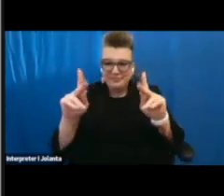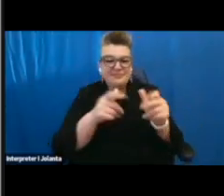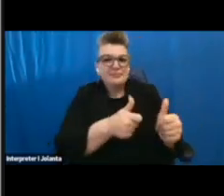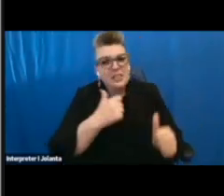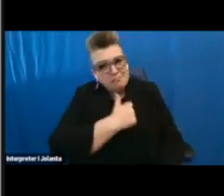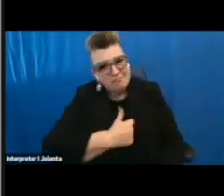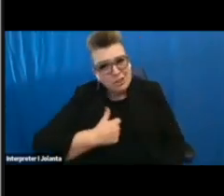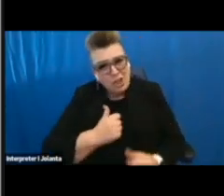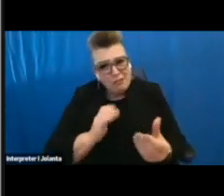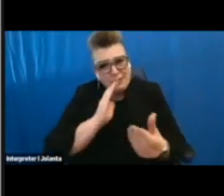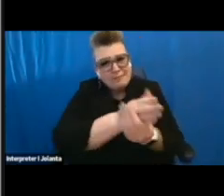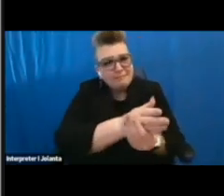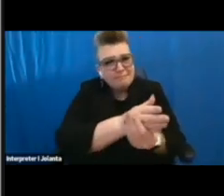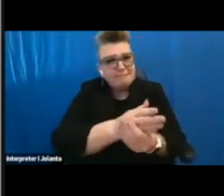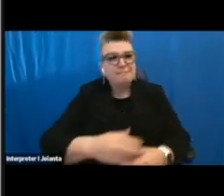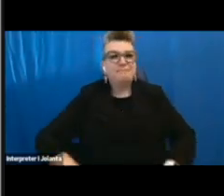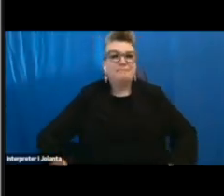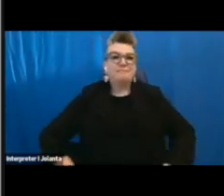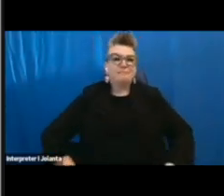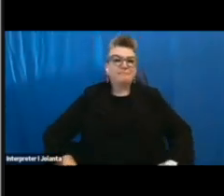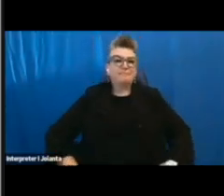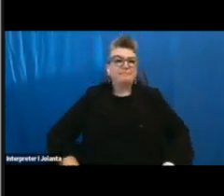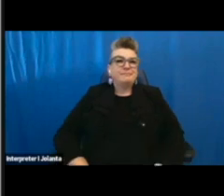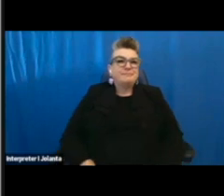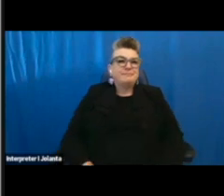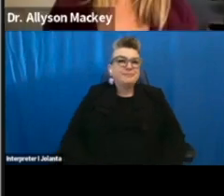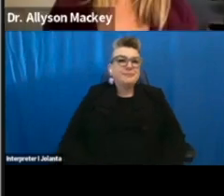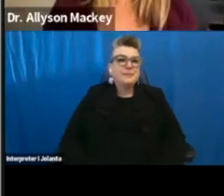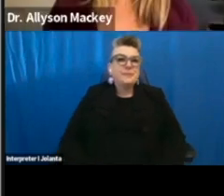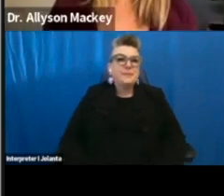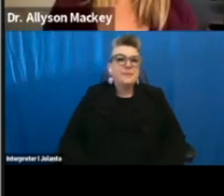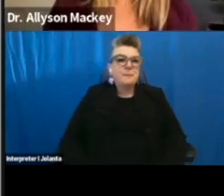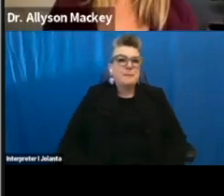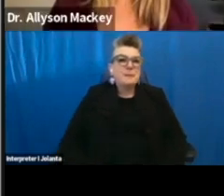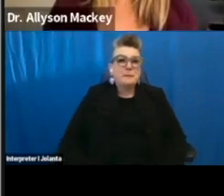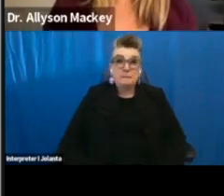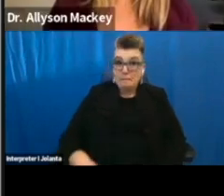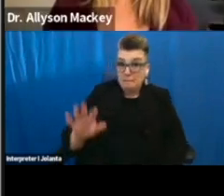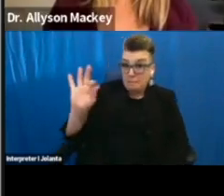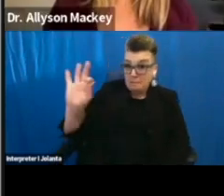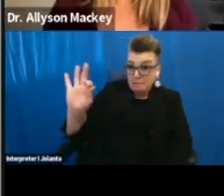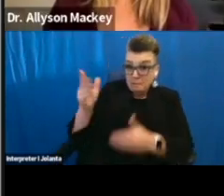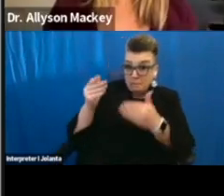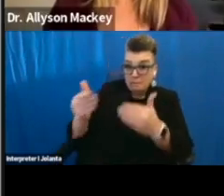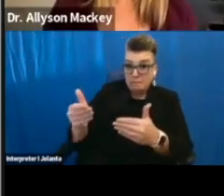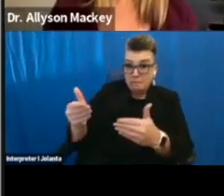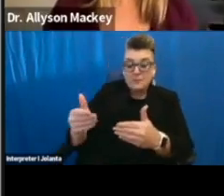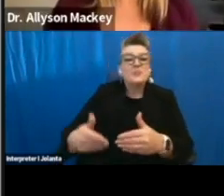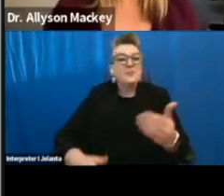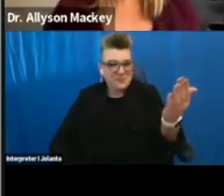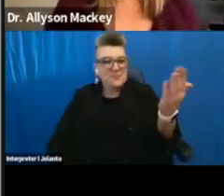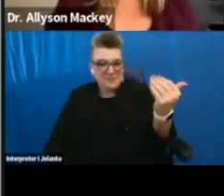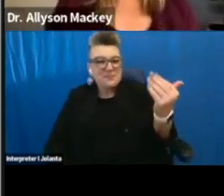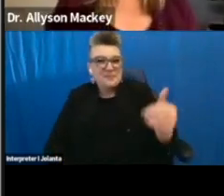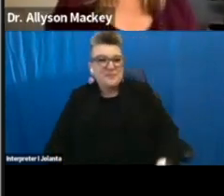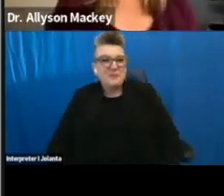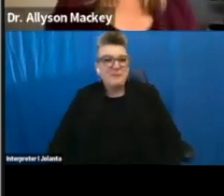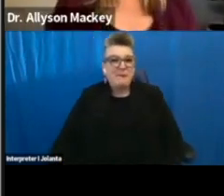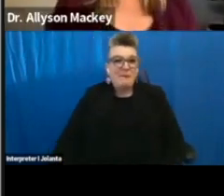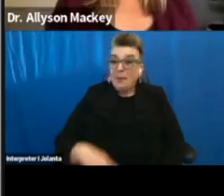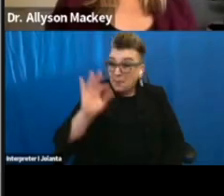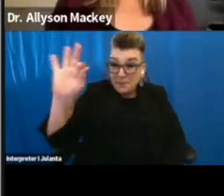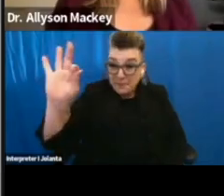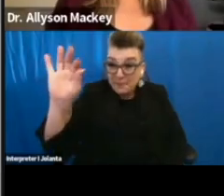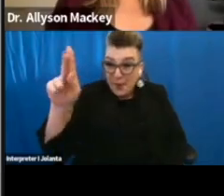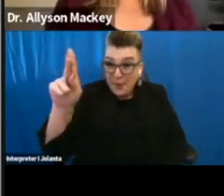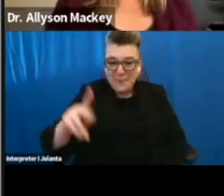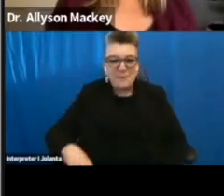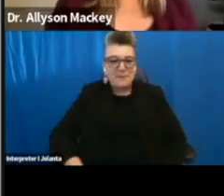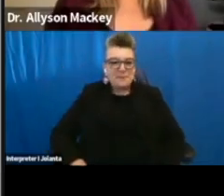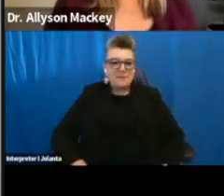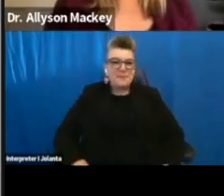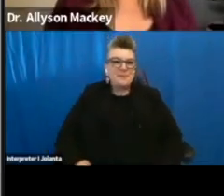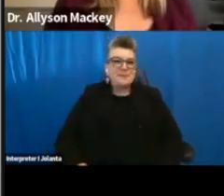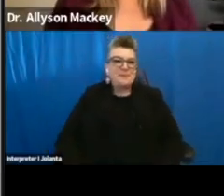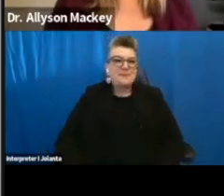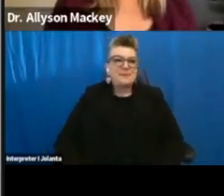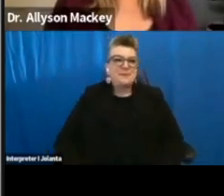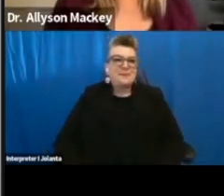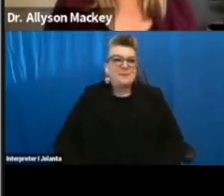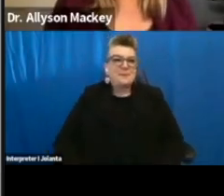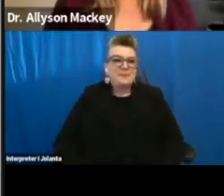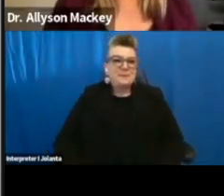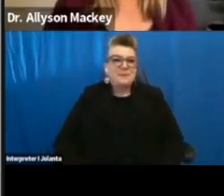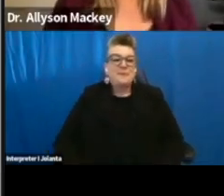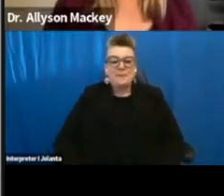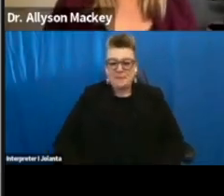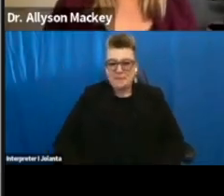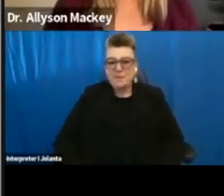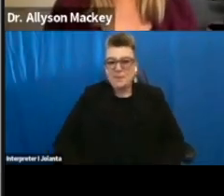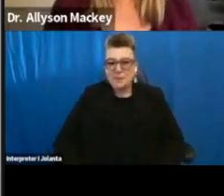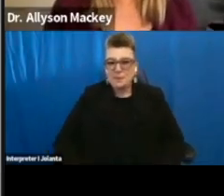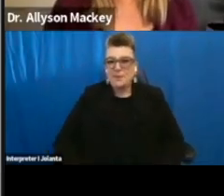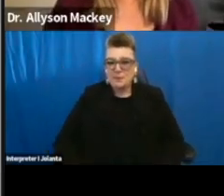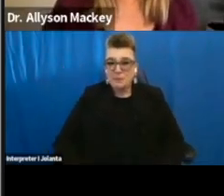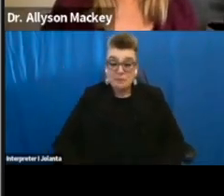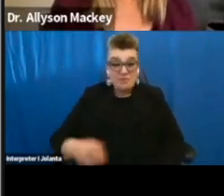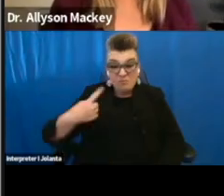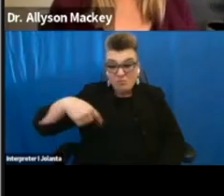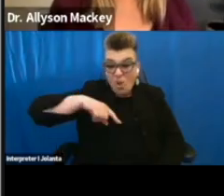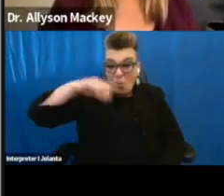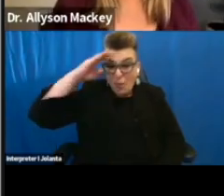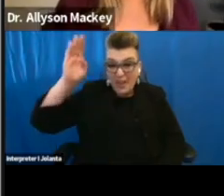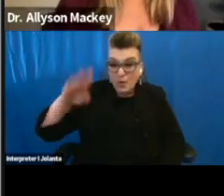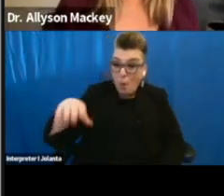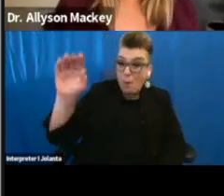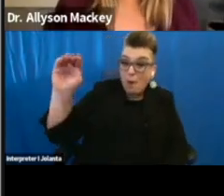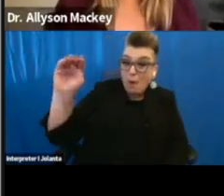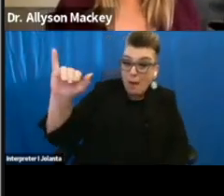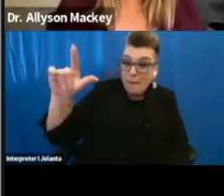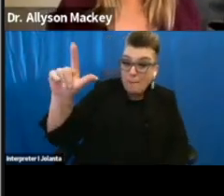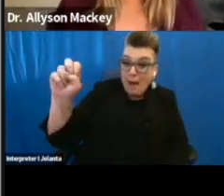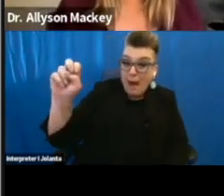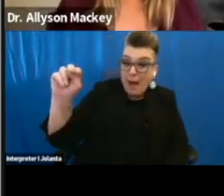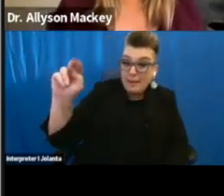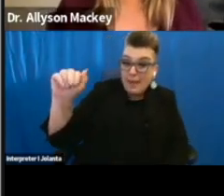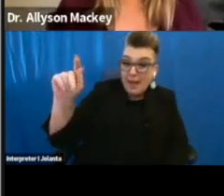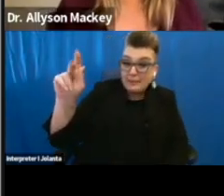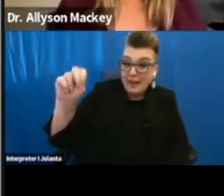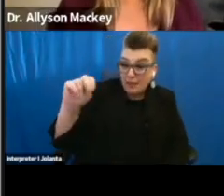that we're good yes okay so we know that while myelination uh stabilizes connections